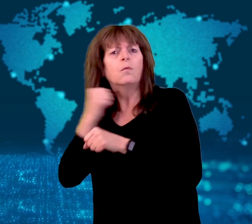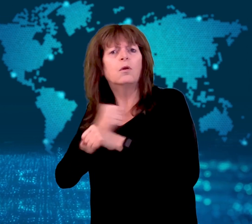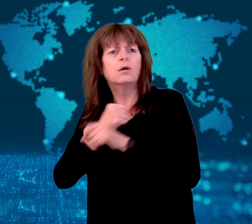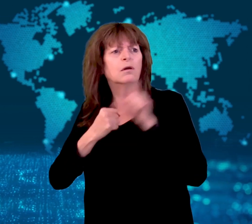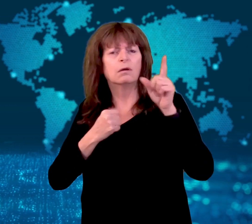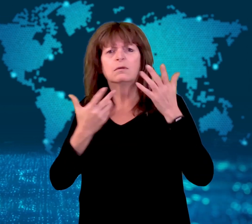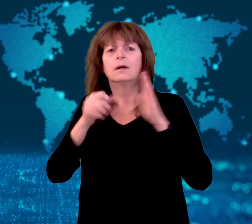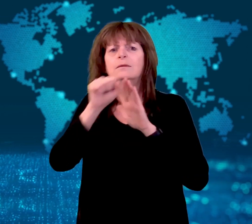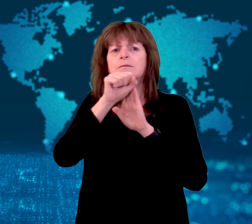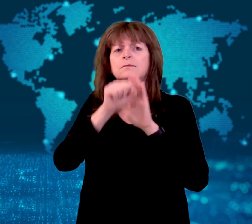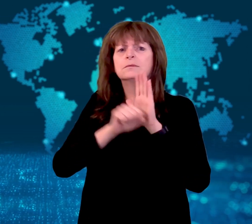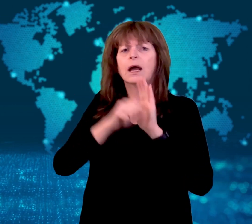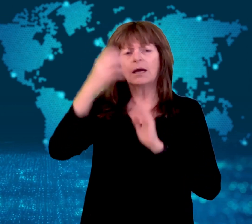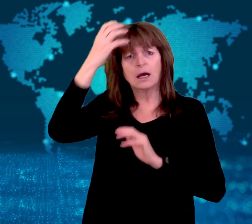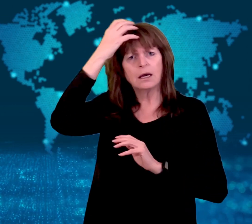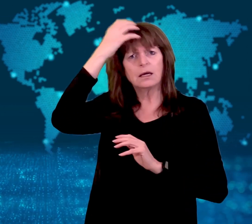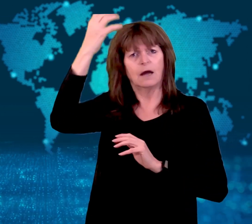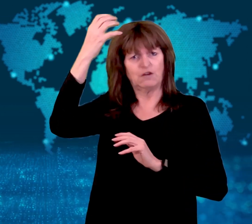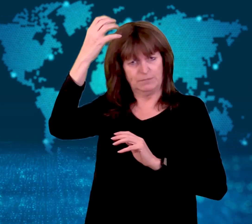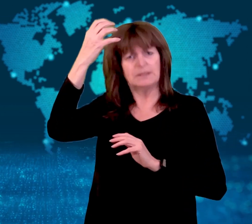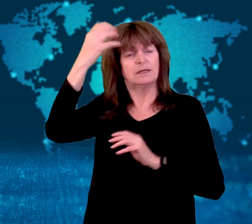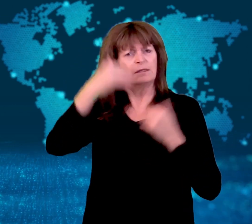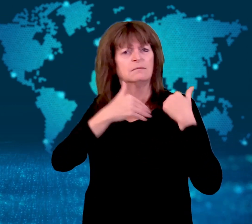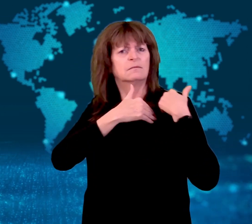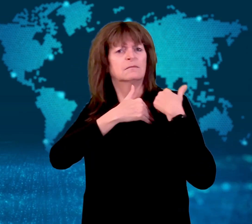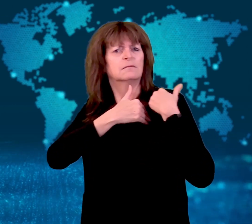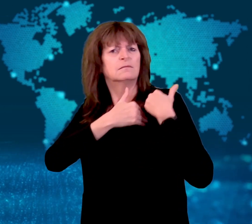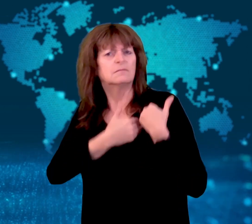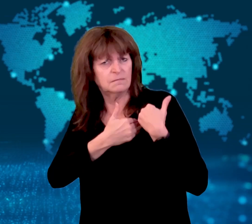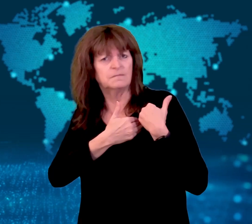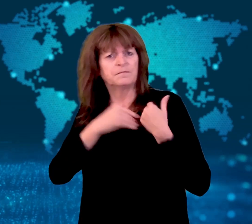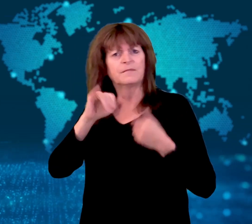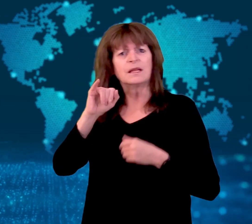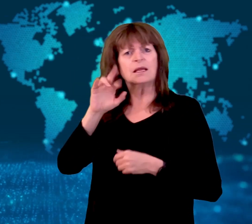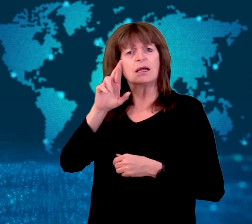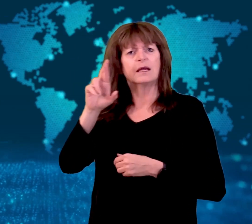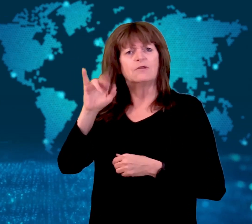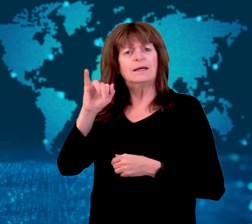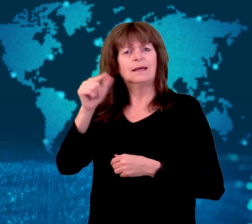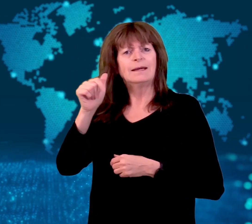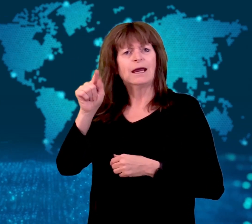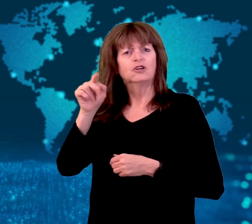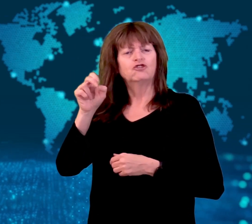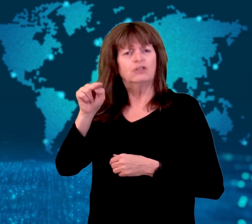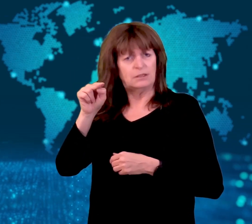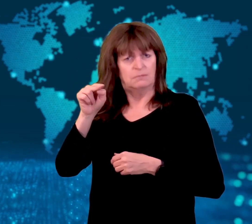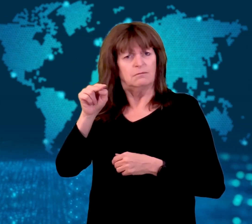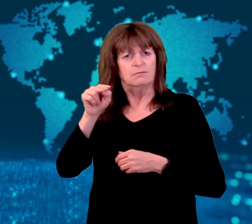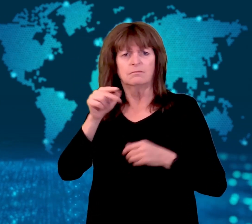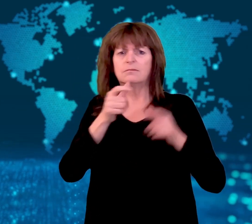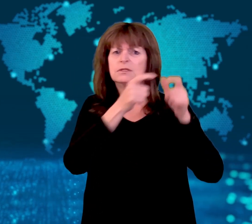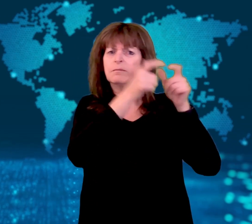worked for the state government's Irrigation